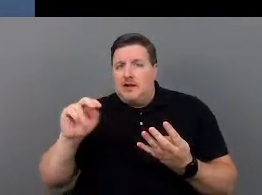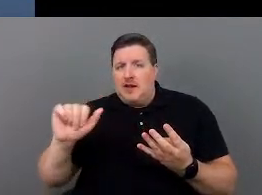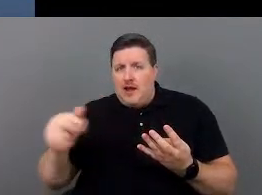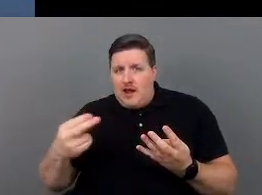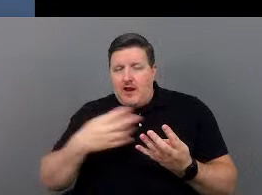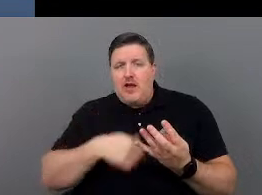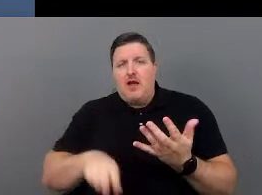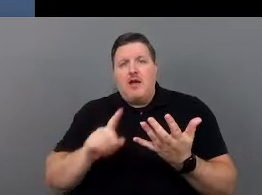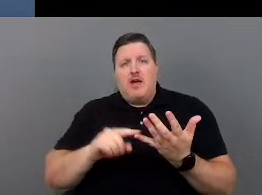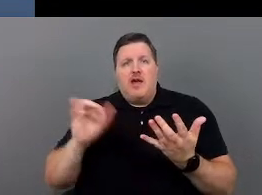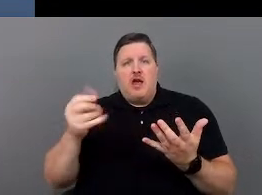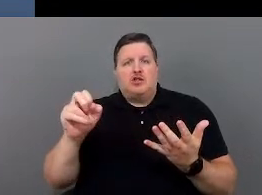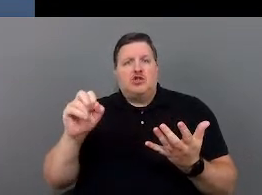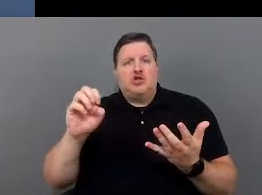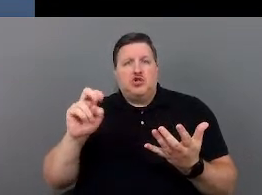HANNAH MERRILL, AND JANA -- [ INDISCERNIBLE ]